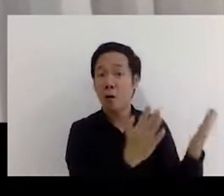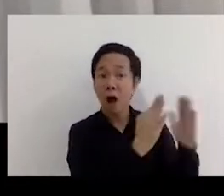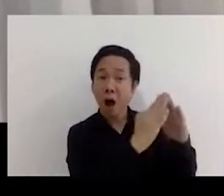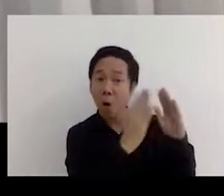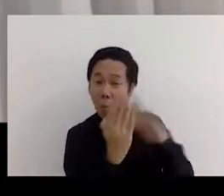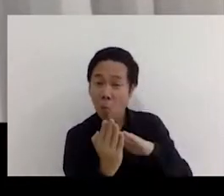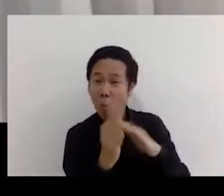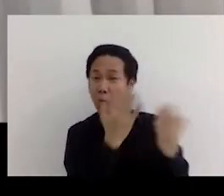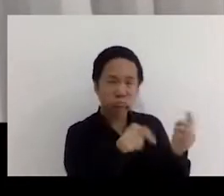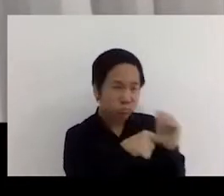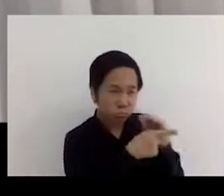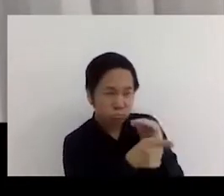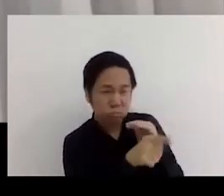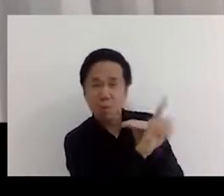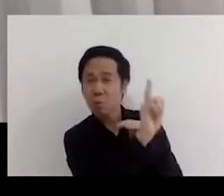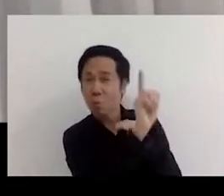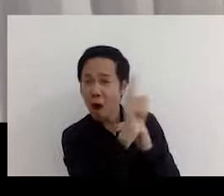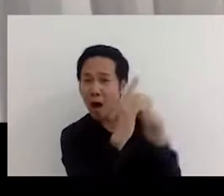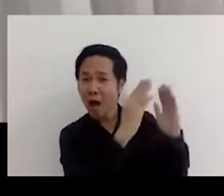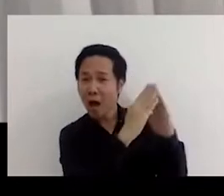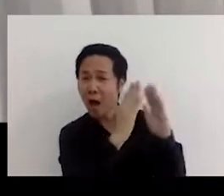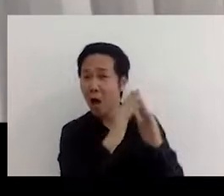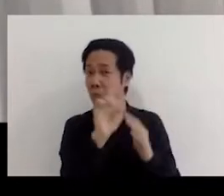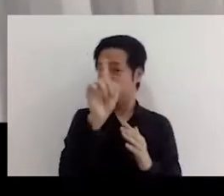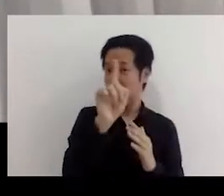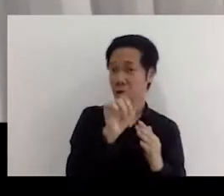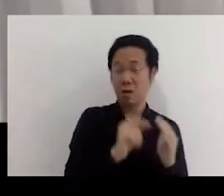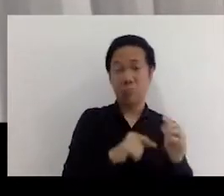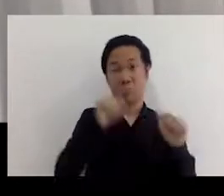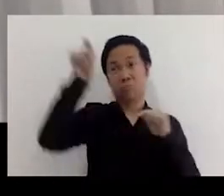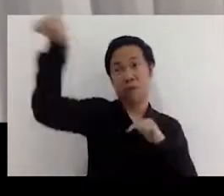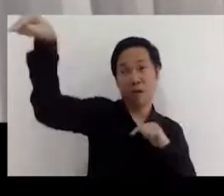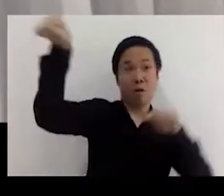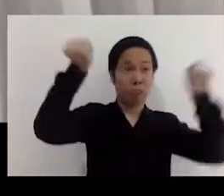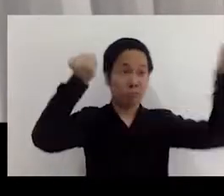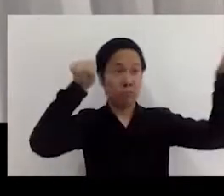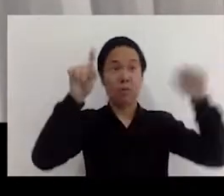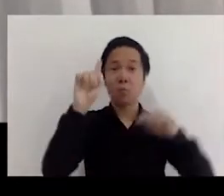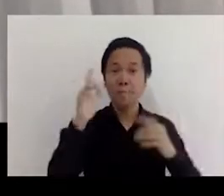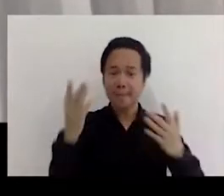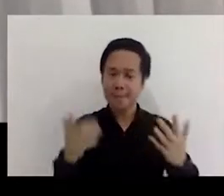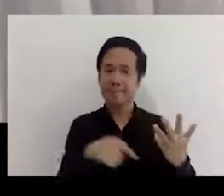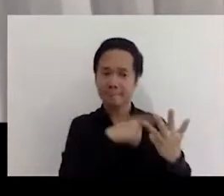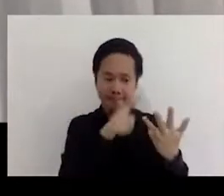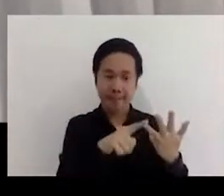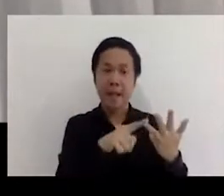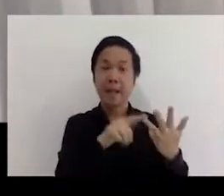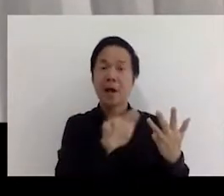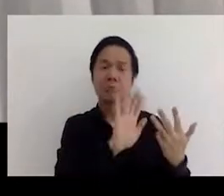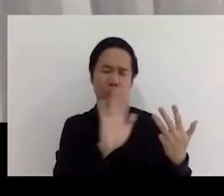And the topic of accountability.